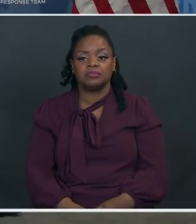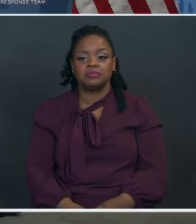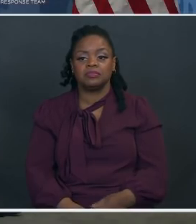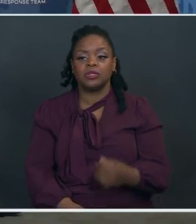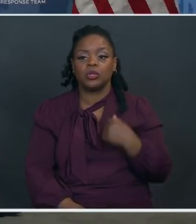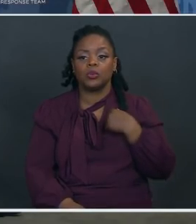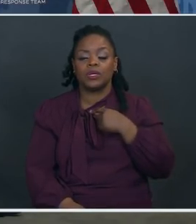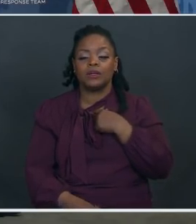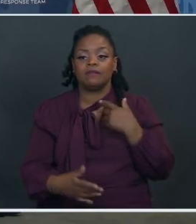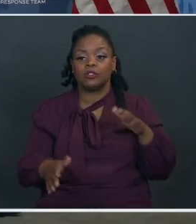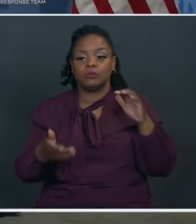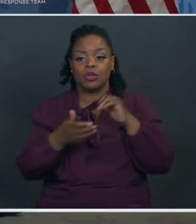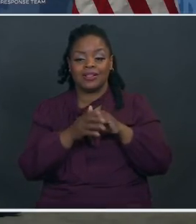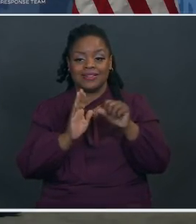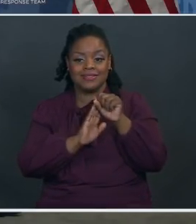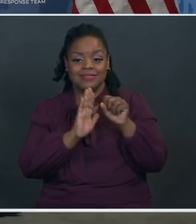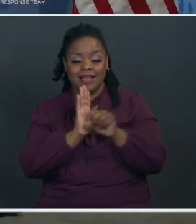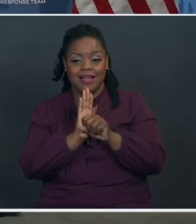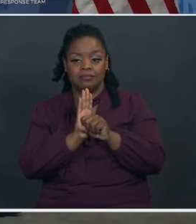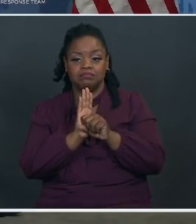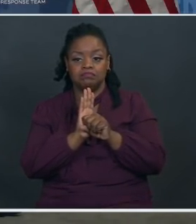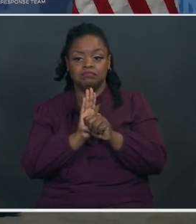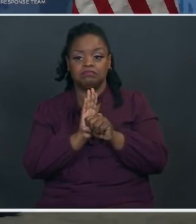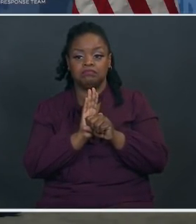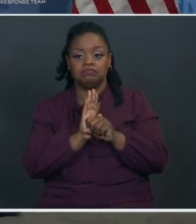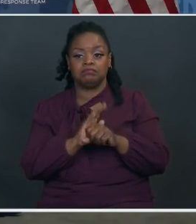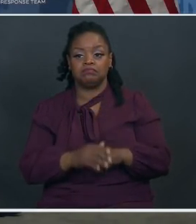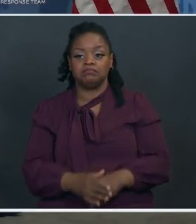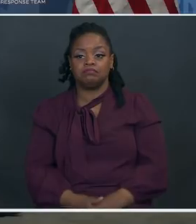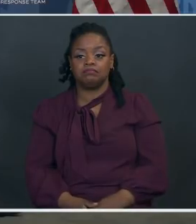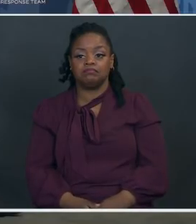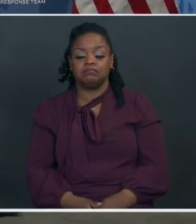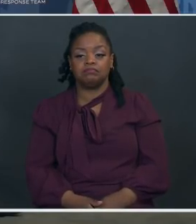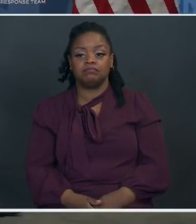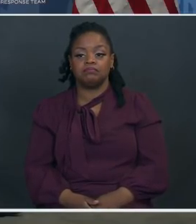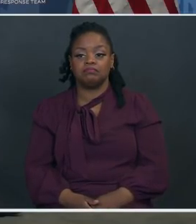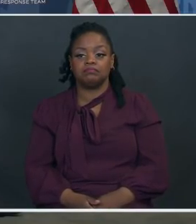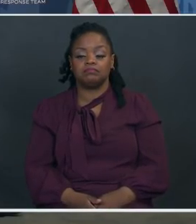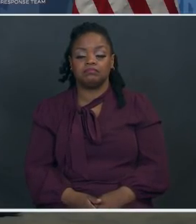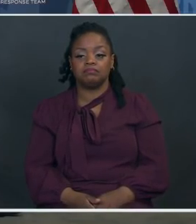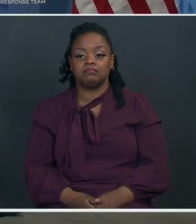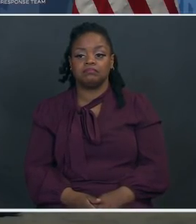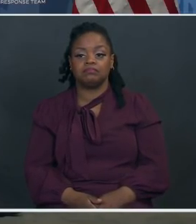Some of what is -- the states are -- have right now is inventory to do